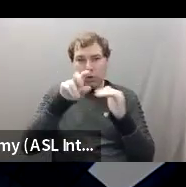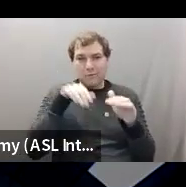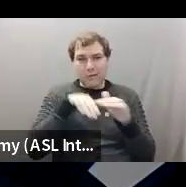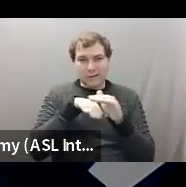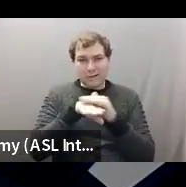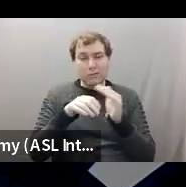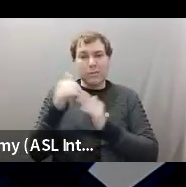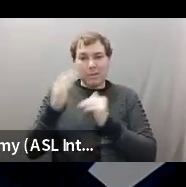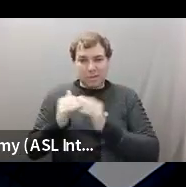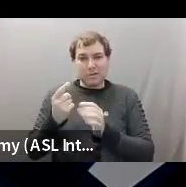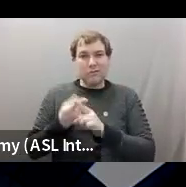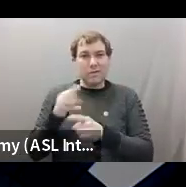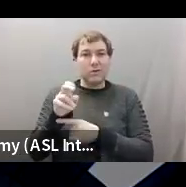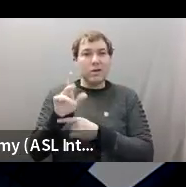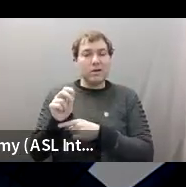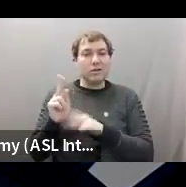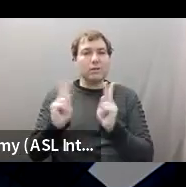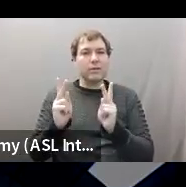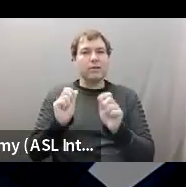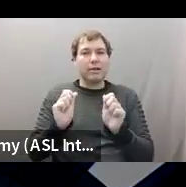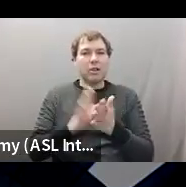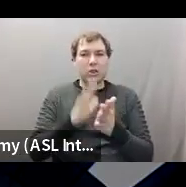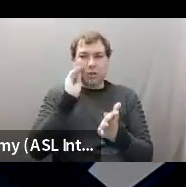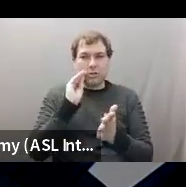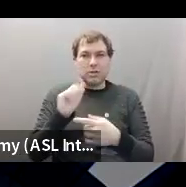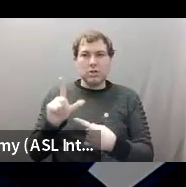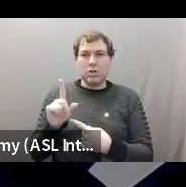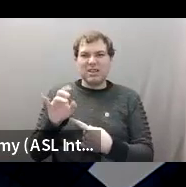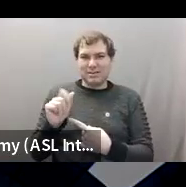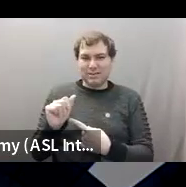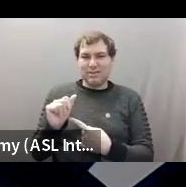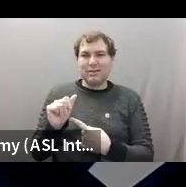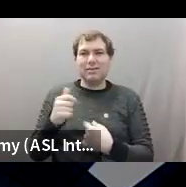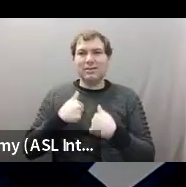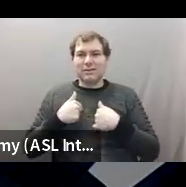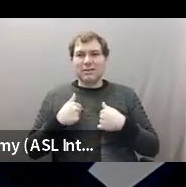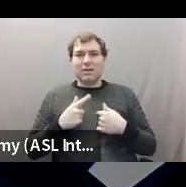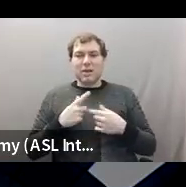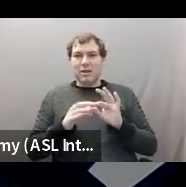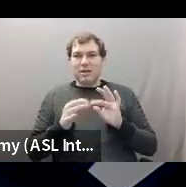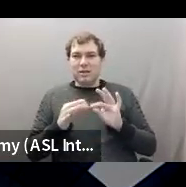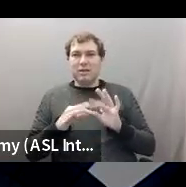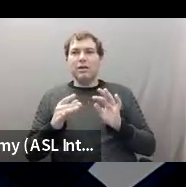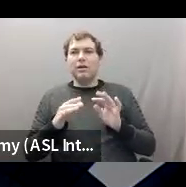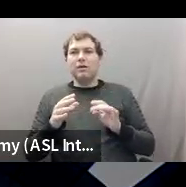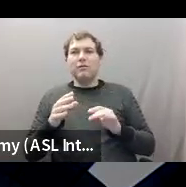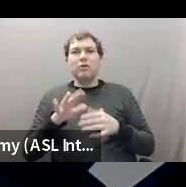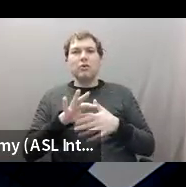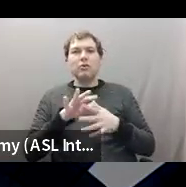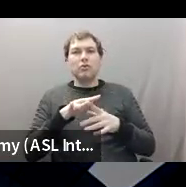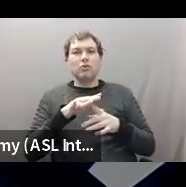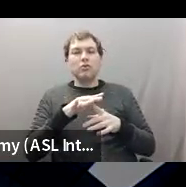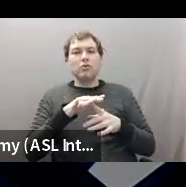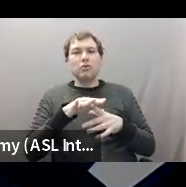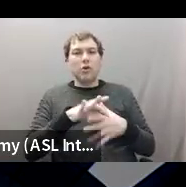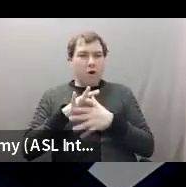Linda Pogue: So people can learn. This is Liz talking? I mean, I think that many of us do better when we understand our context. Are we fitting into the world what else is going on